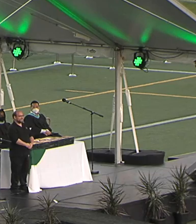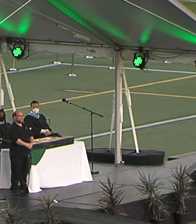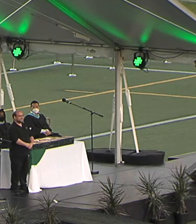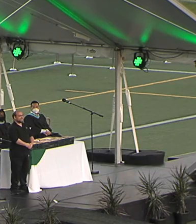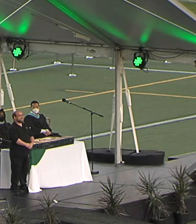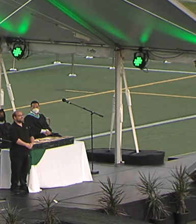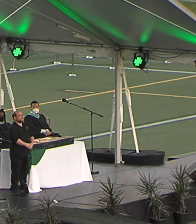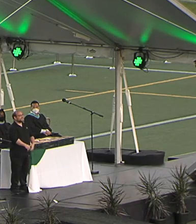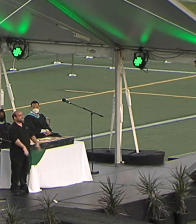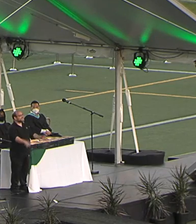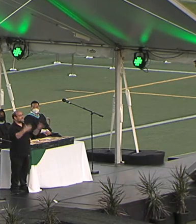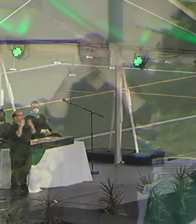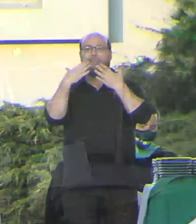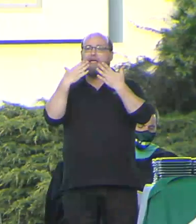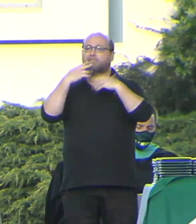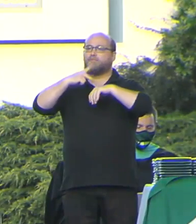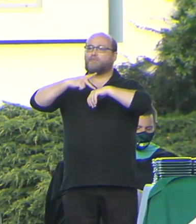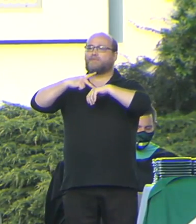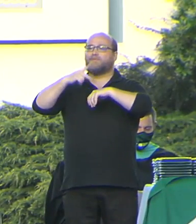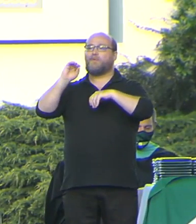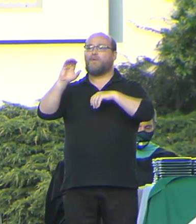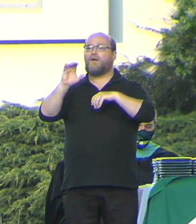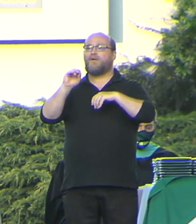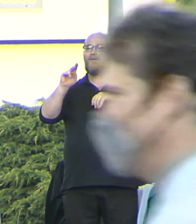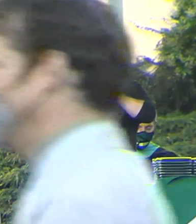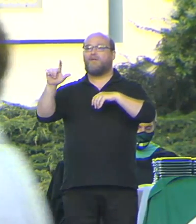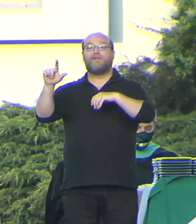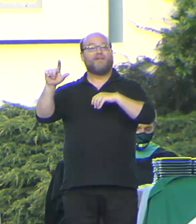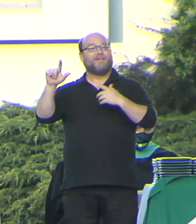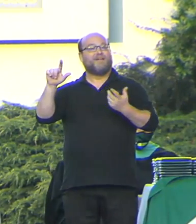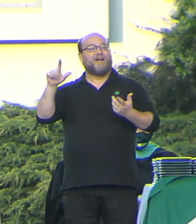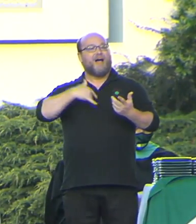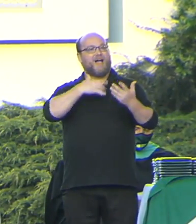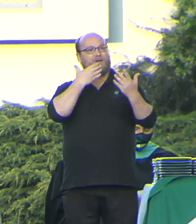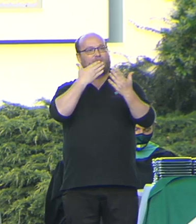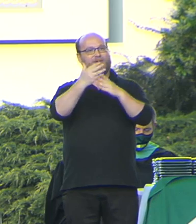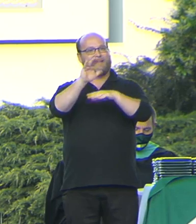Thank you Mr. O’Connell. Good evening Franklin graduating class of 2021.